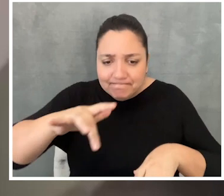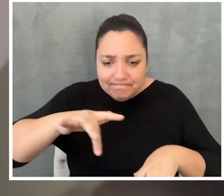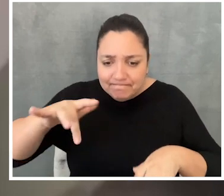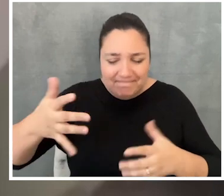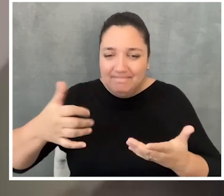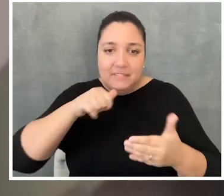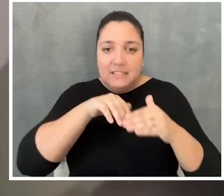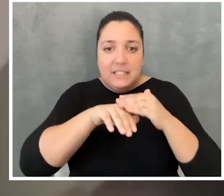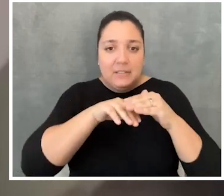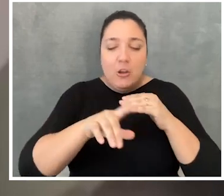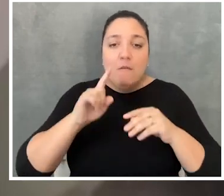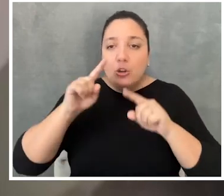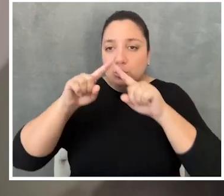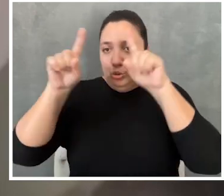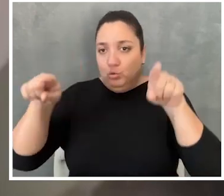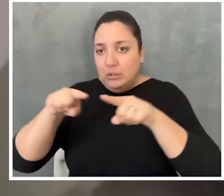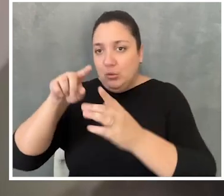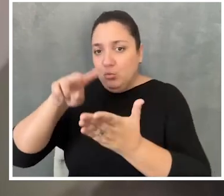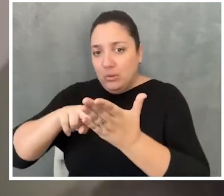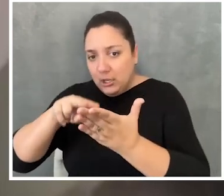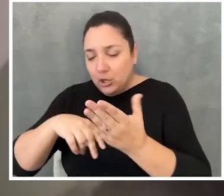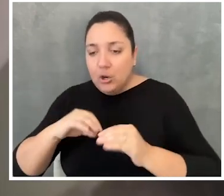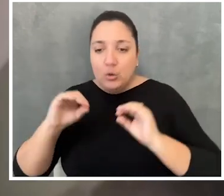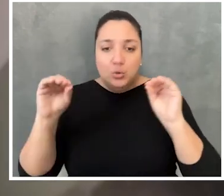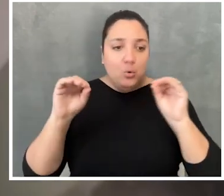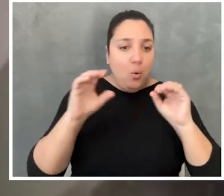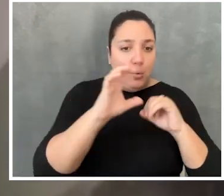they weren't accessible to screen readers, there was no closed captioning